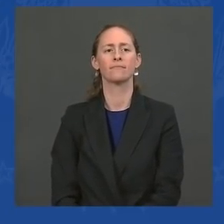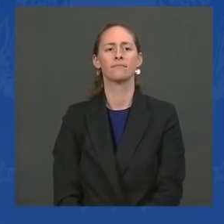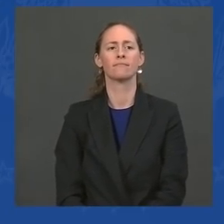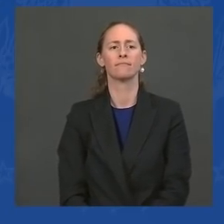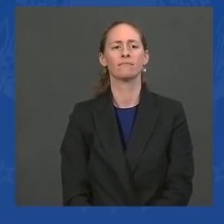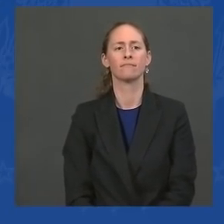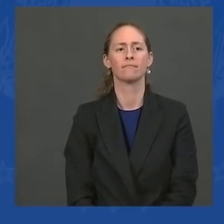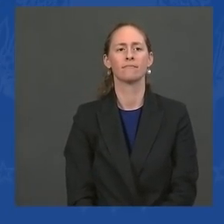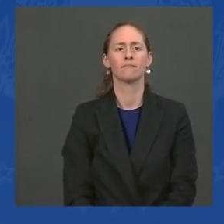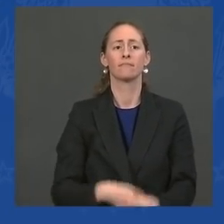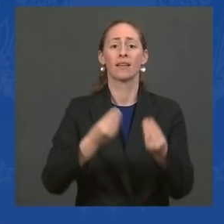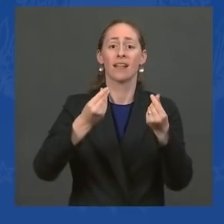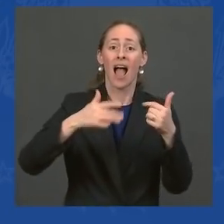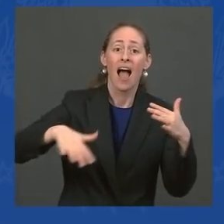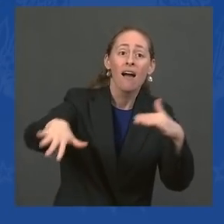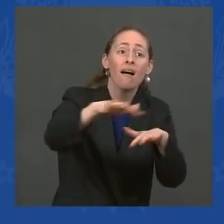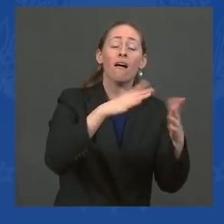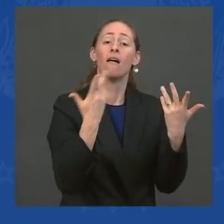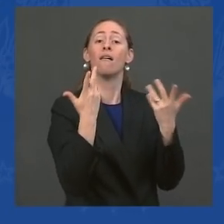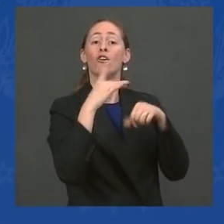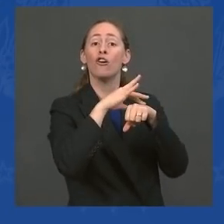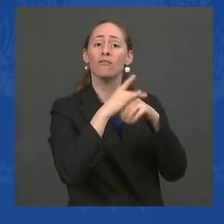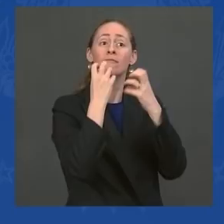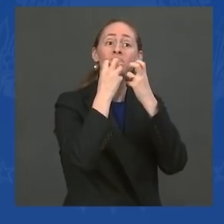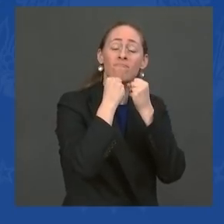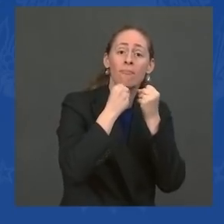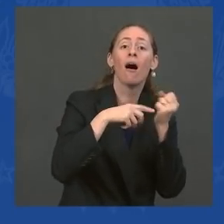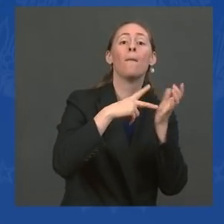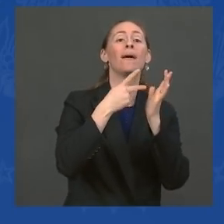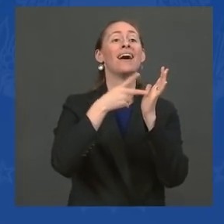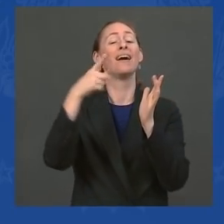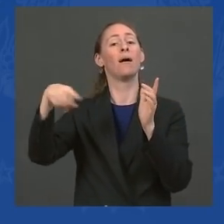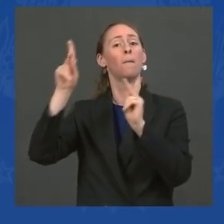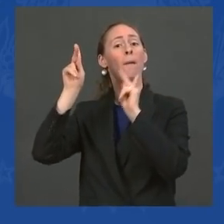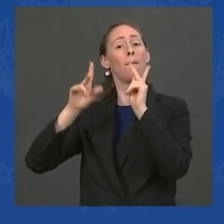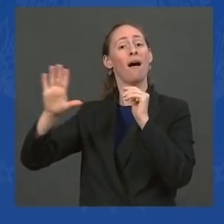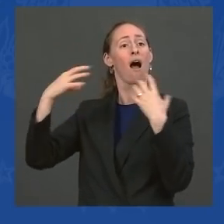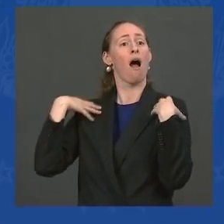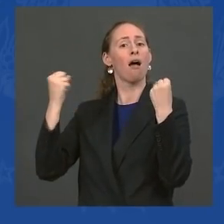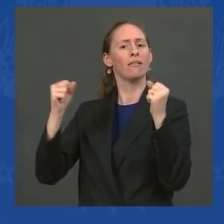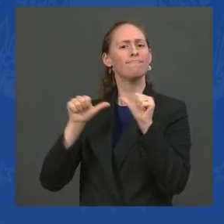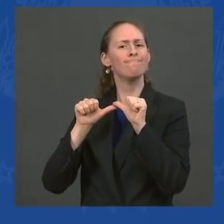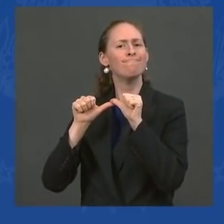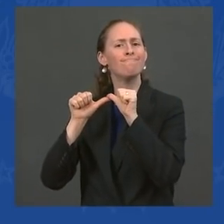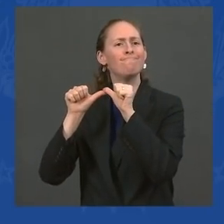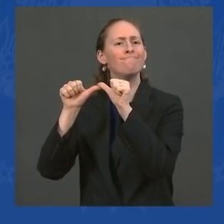They will protect us against climate impacts. They will promote biodiversity,